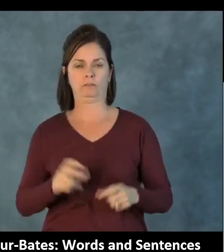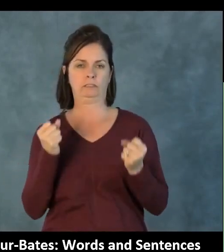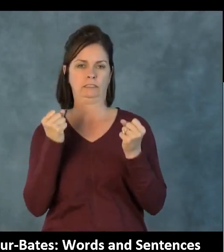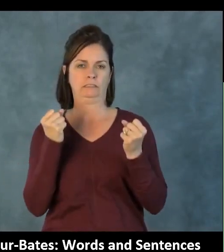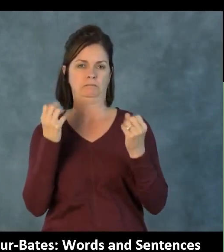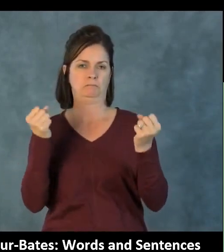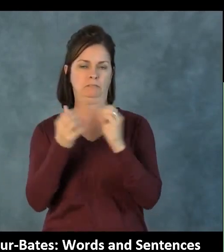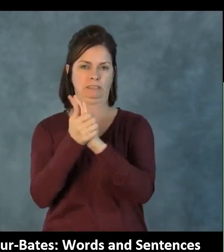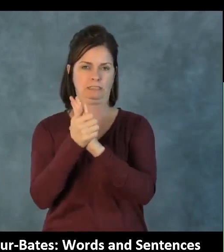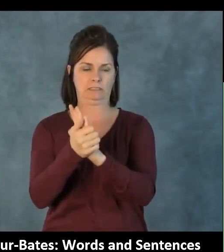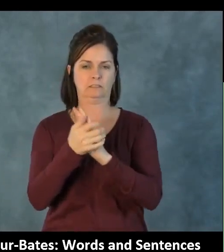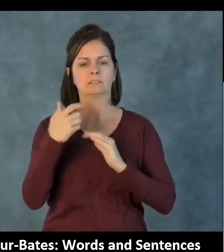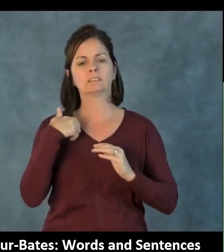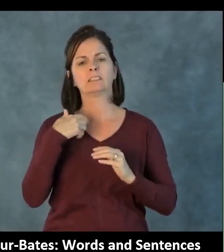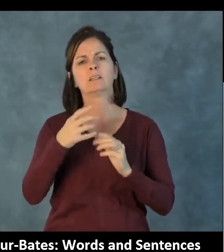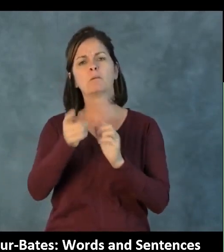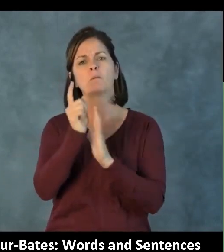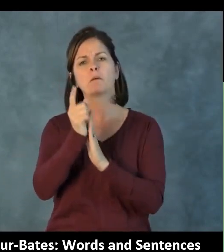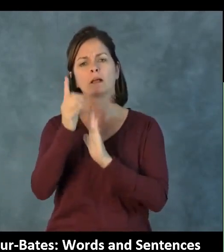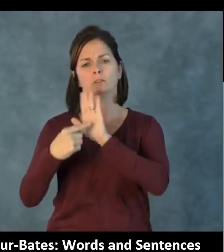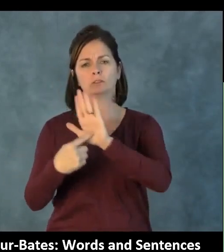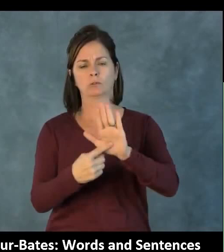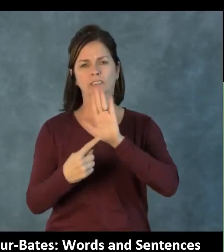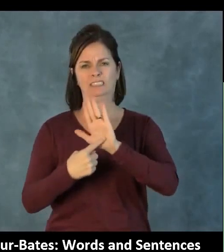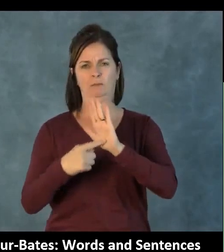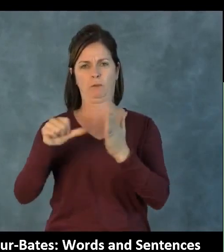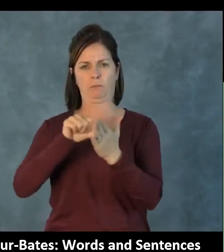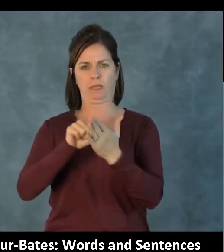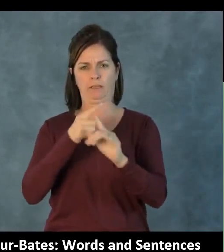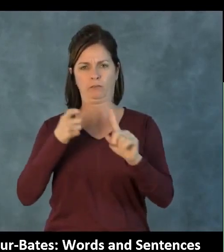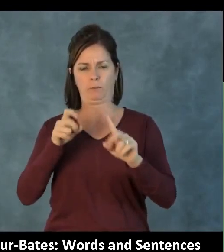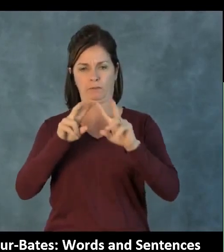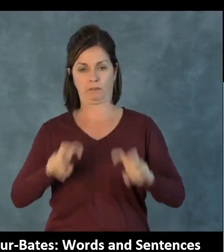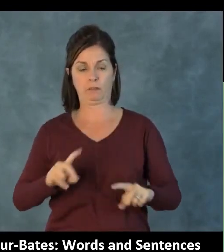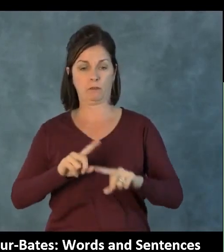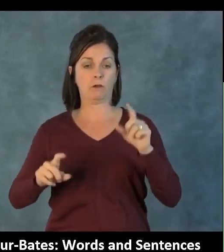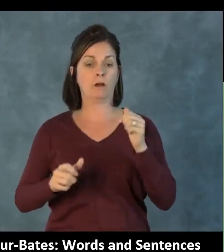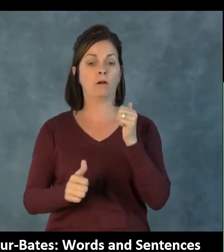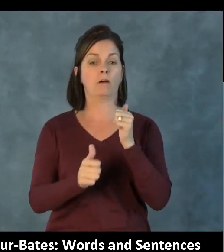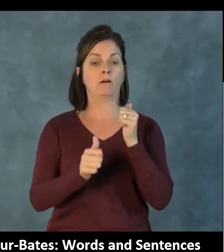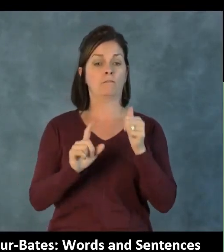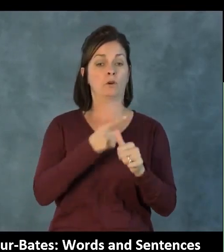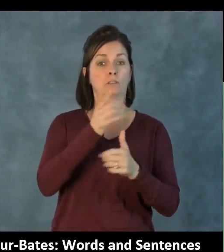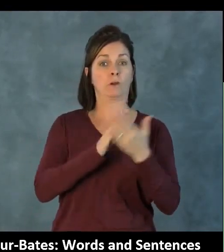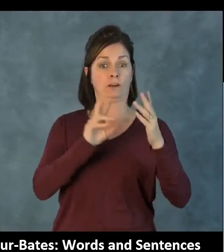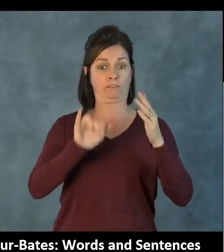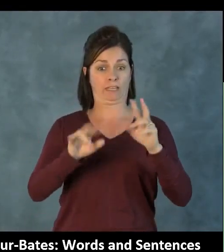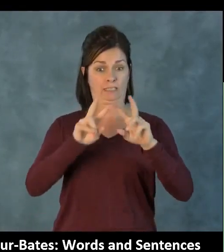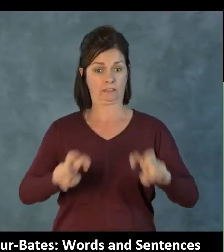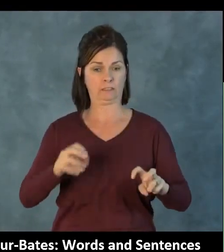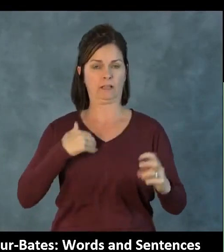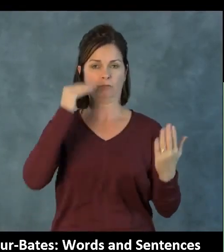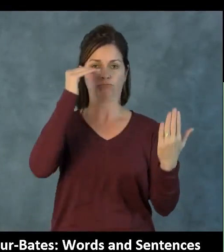from the assessment, but essentially the whole first part of the assessment lists a variety of different words,